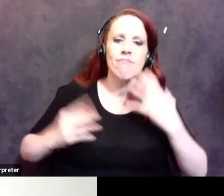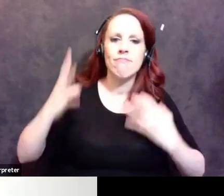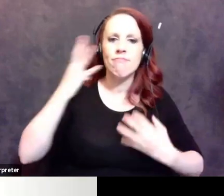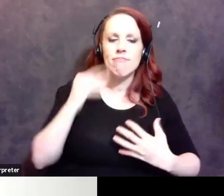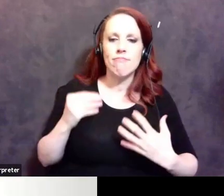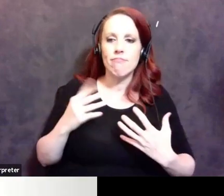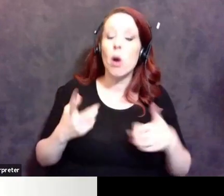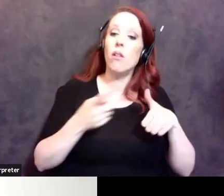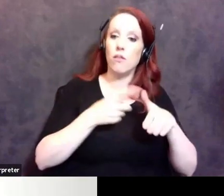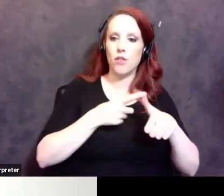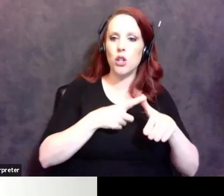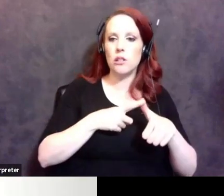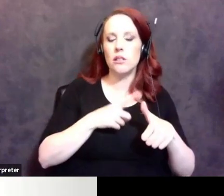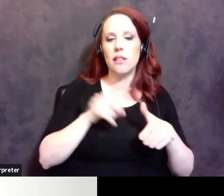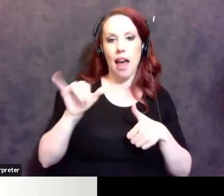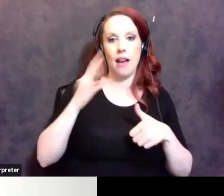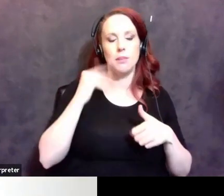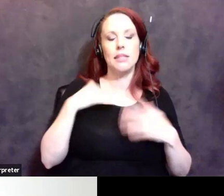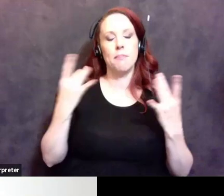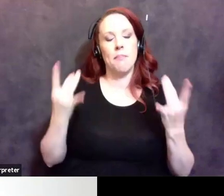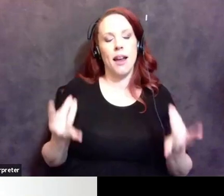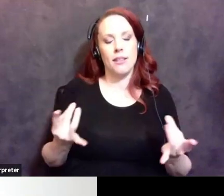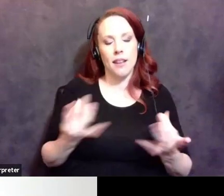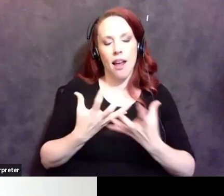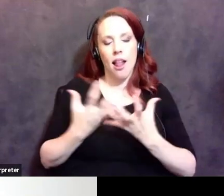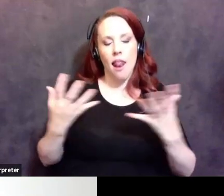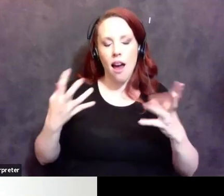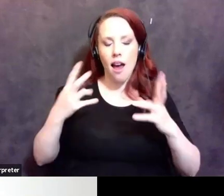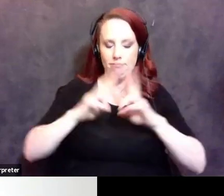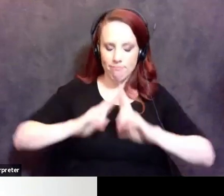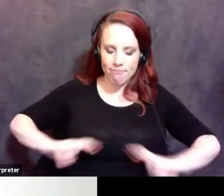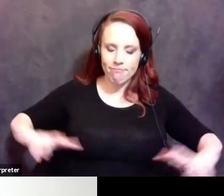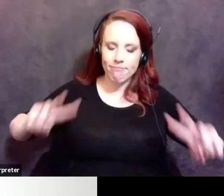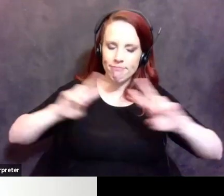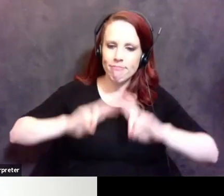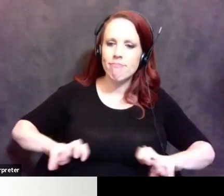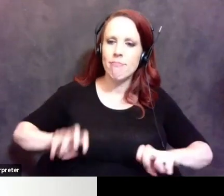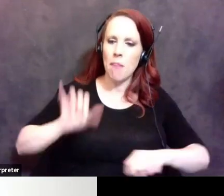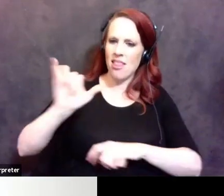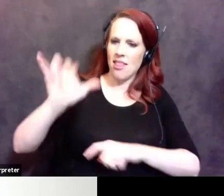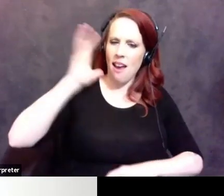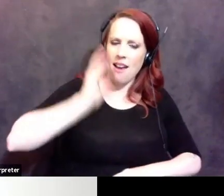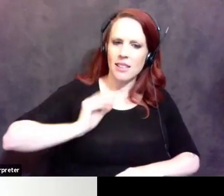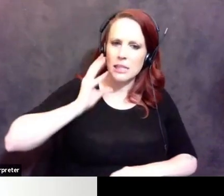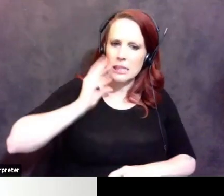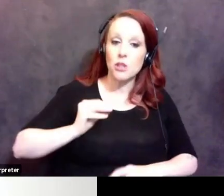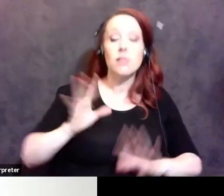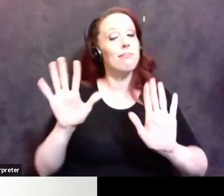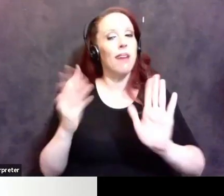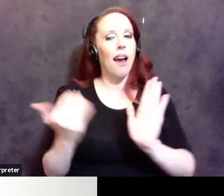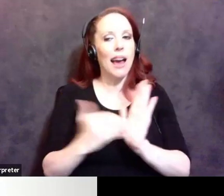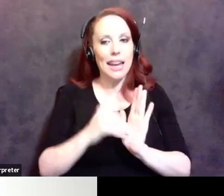a very meditative experience but, for me, that experience, and again I am not sure because